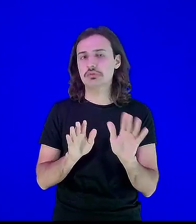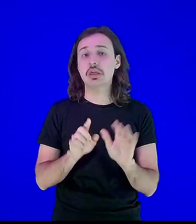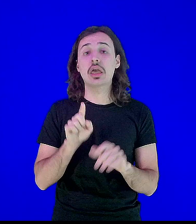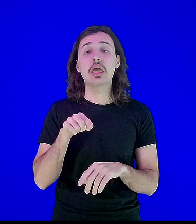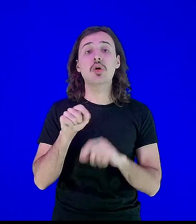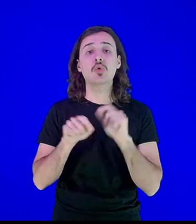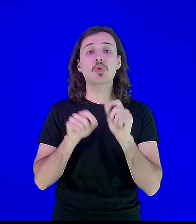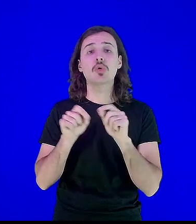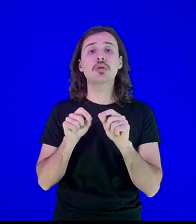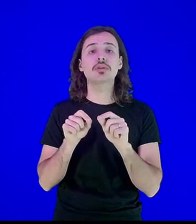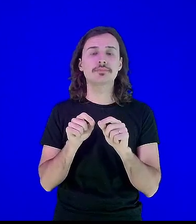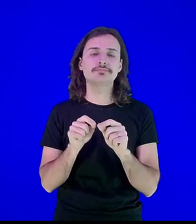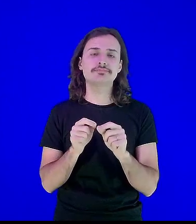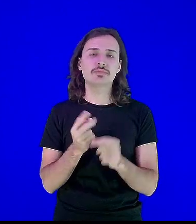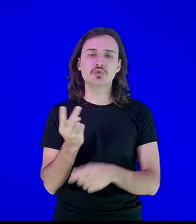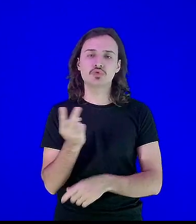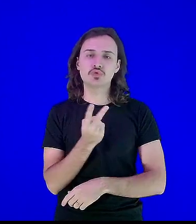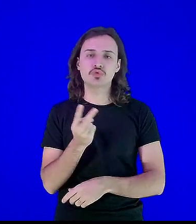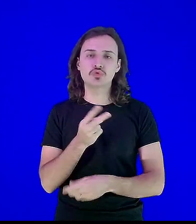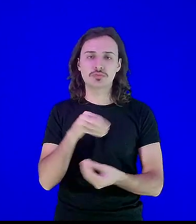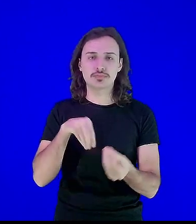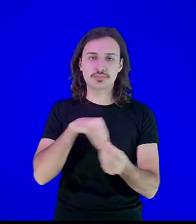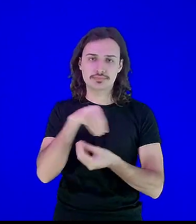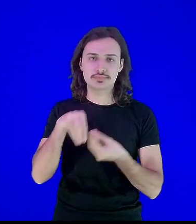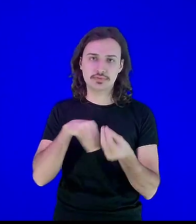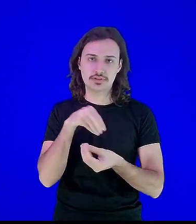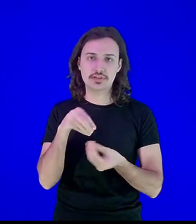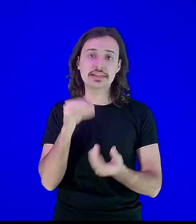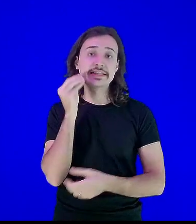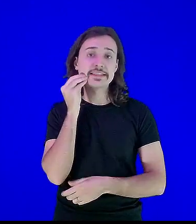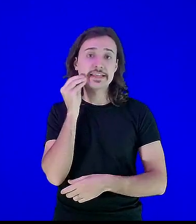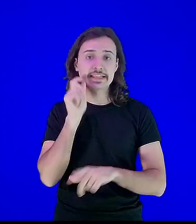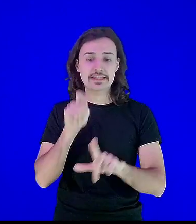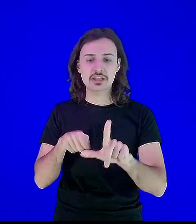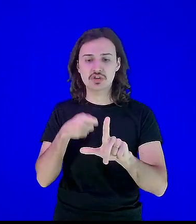both free and premium features in the same application